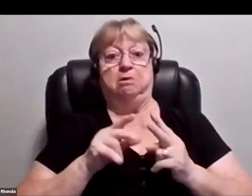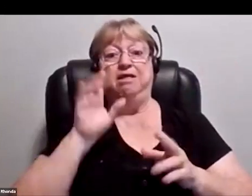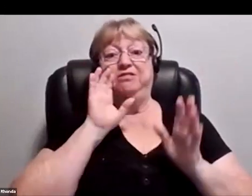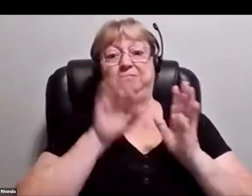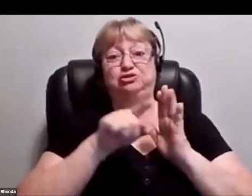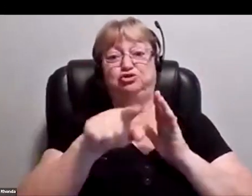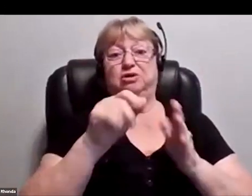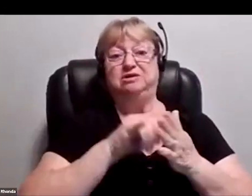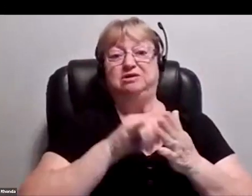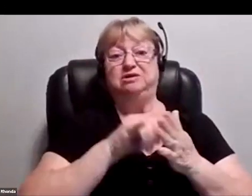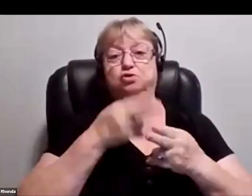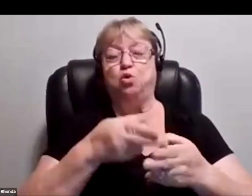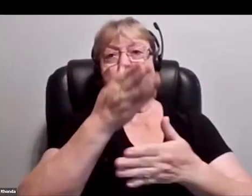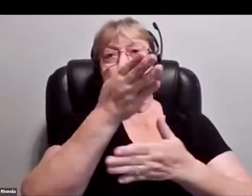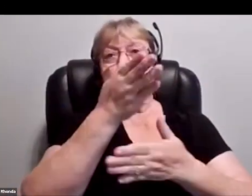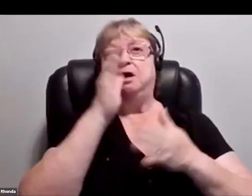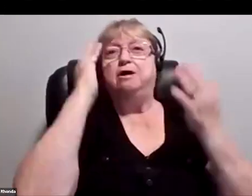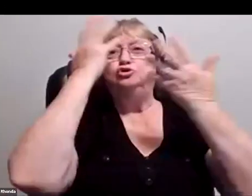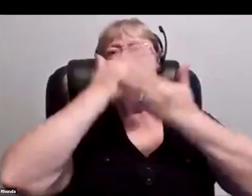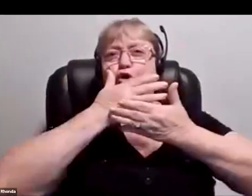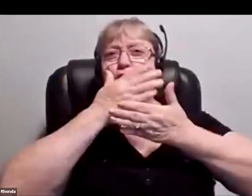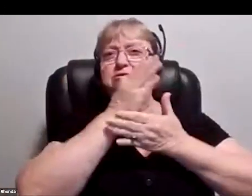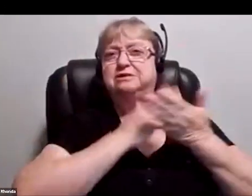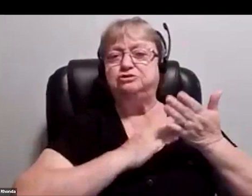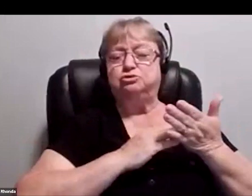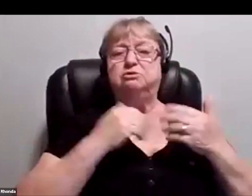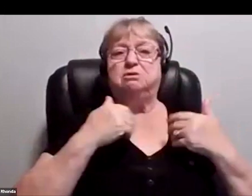as Connor mentioned earlier, which houses several telescopes in the IceCube lab.